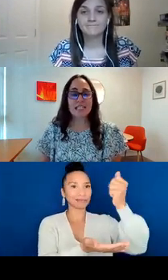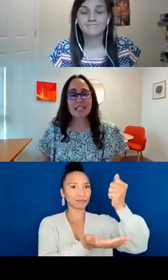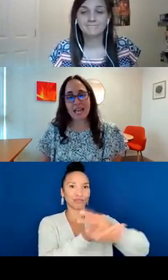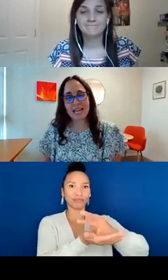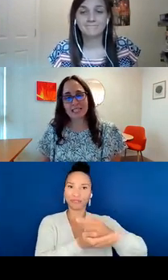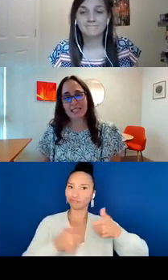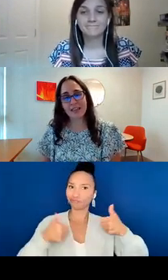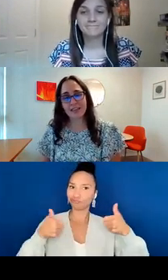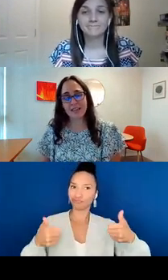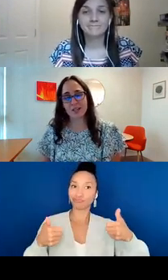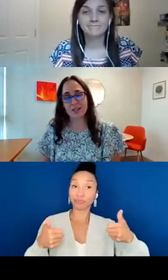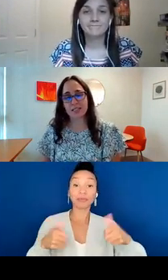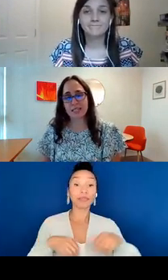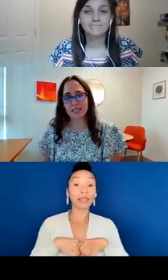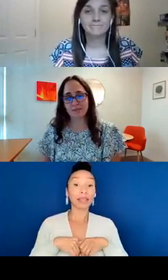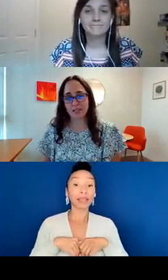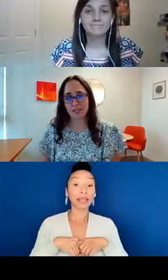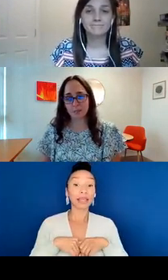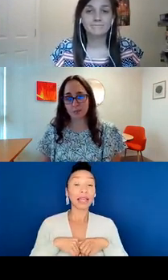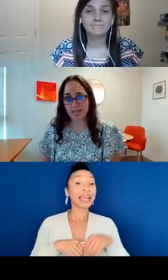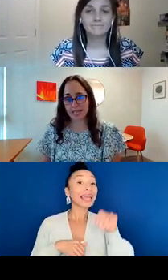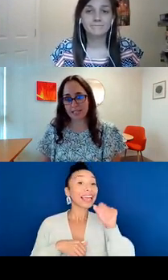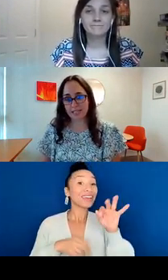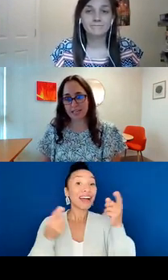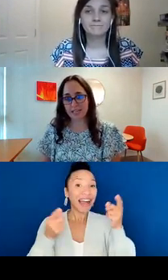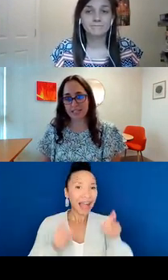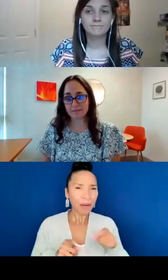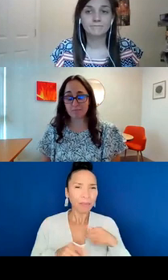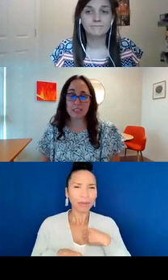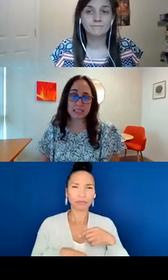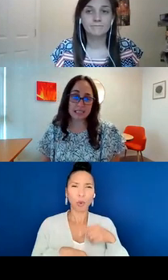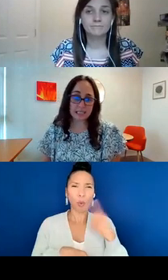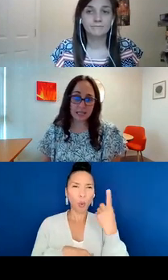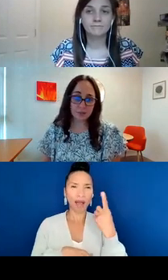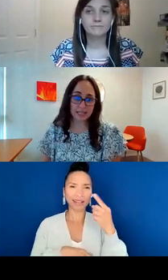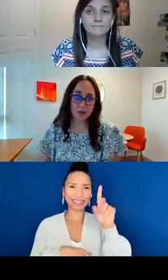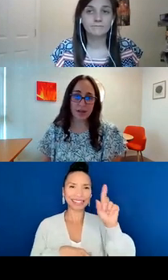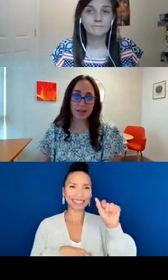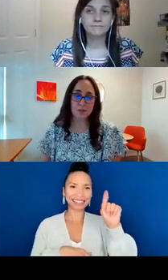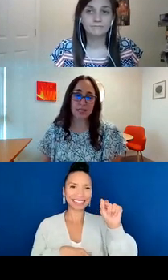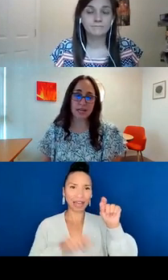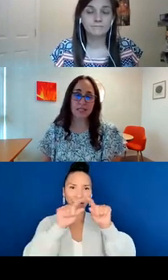If it's the case that there is a data field that's blank and it needs to stay blank either